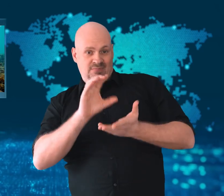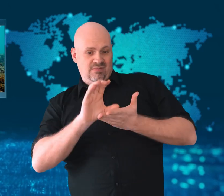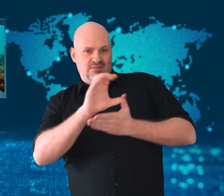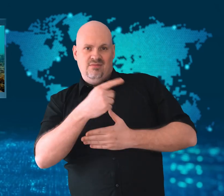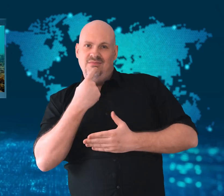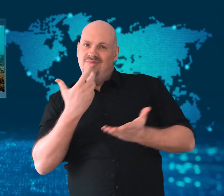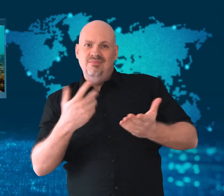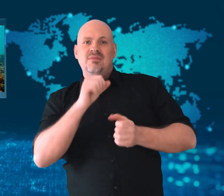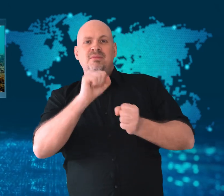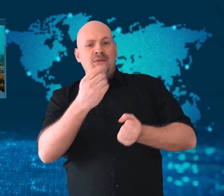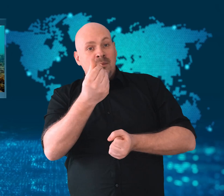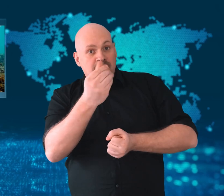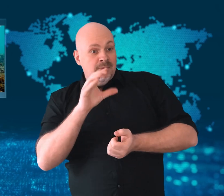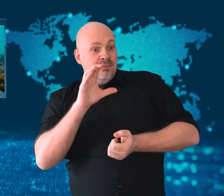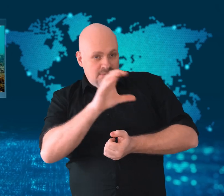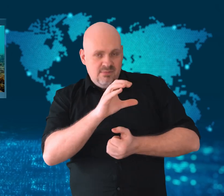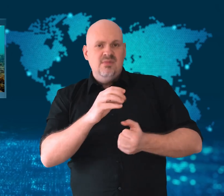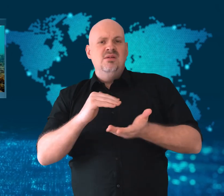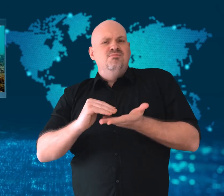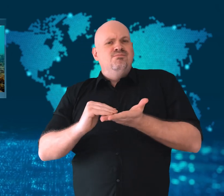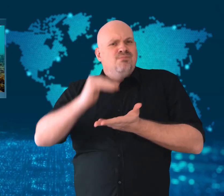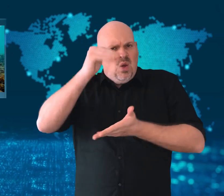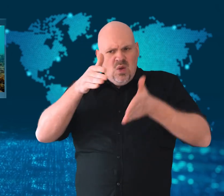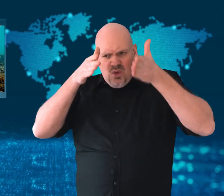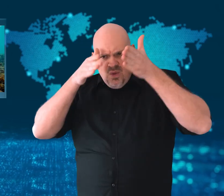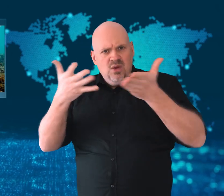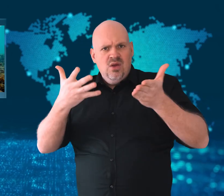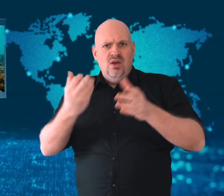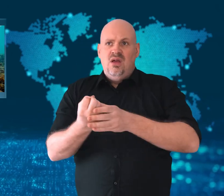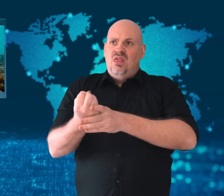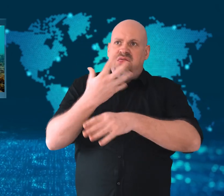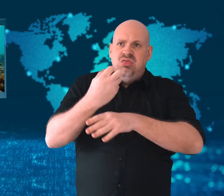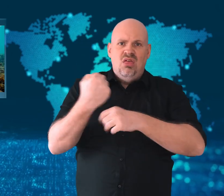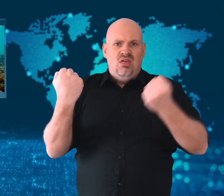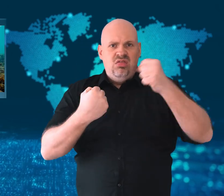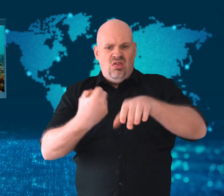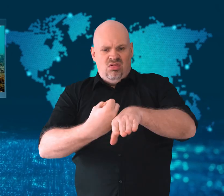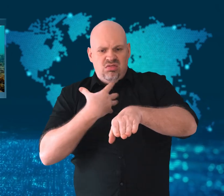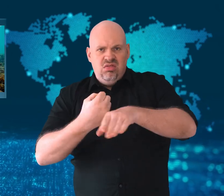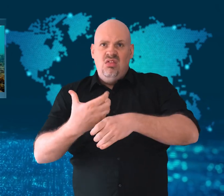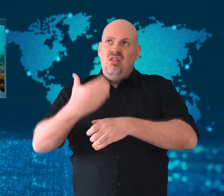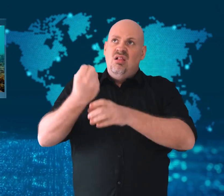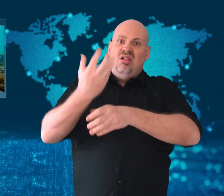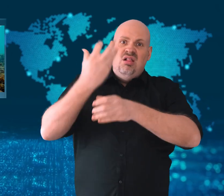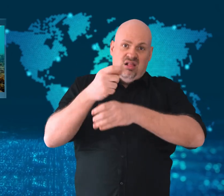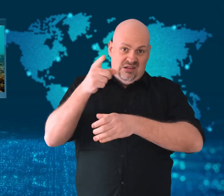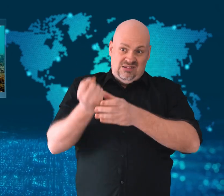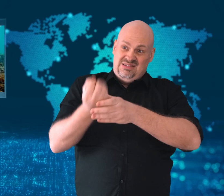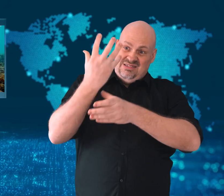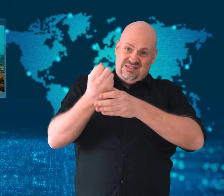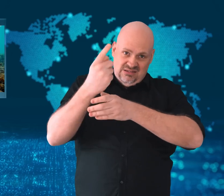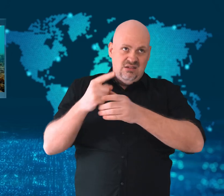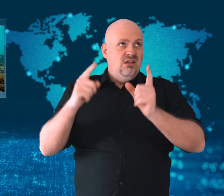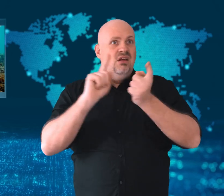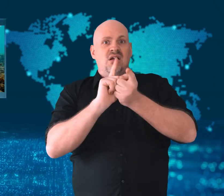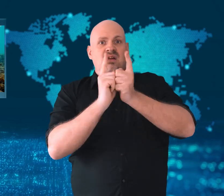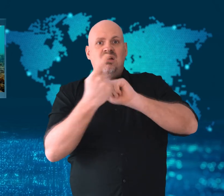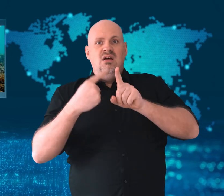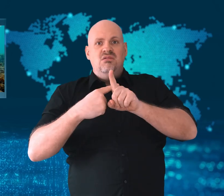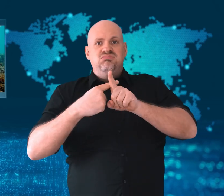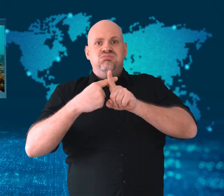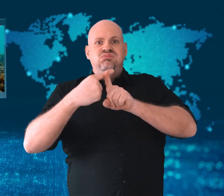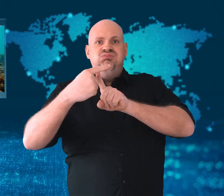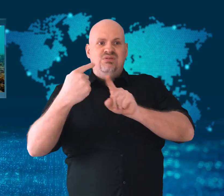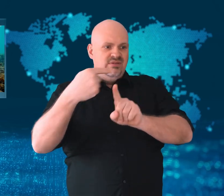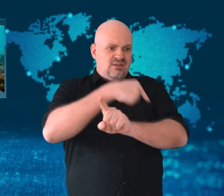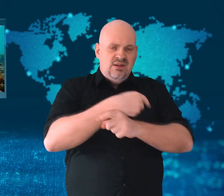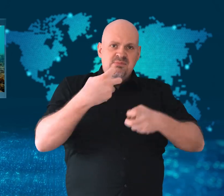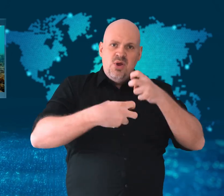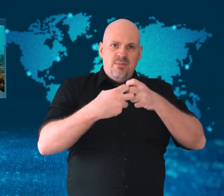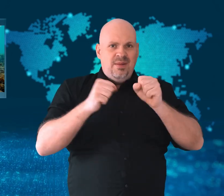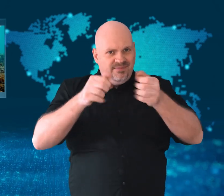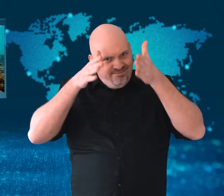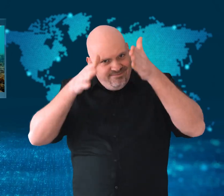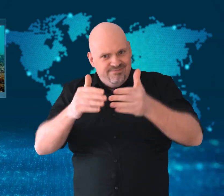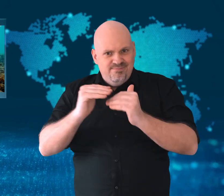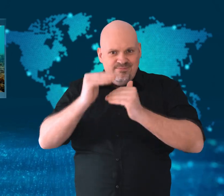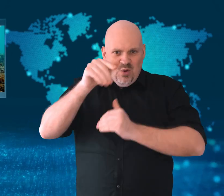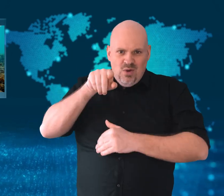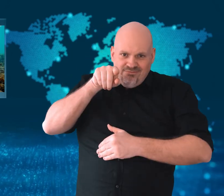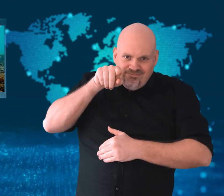pointing out that greenhouse gases have contributed to global warming.